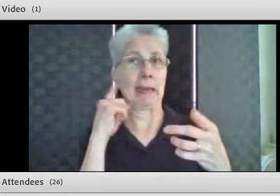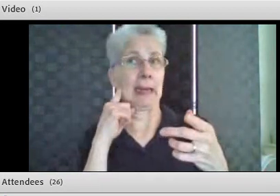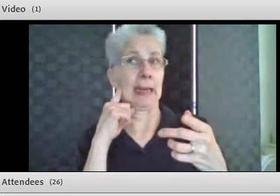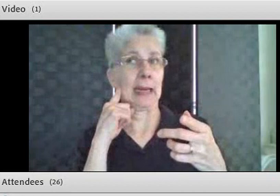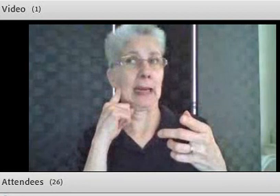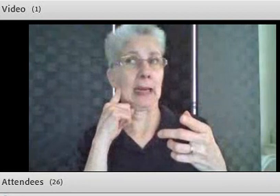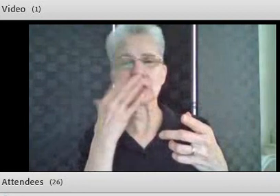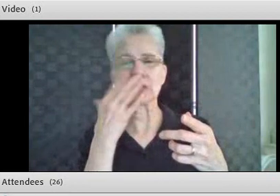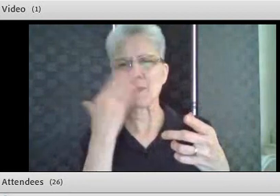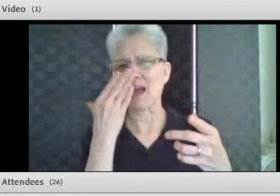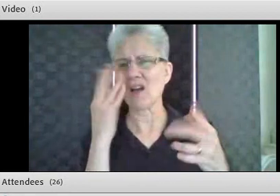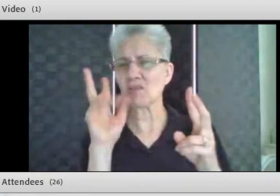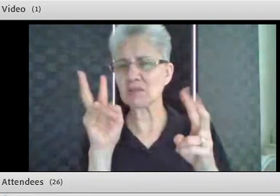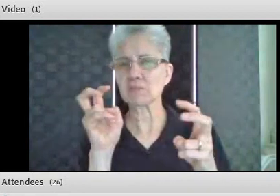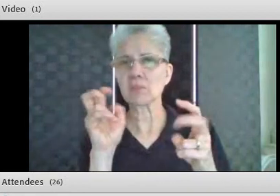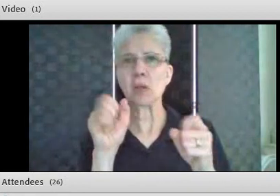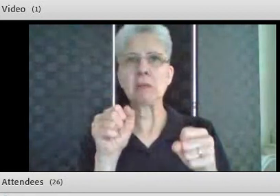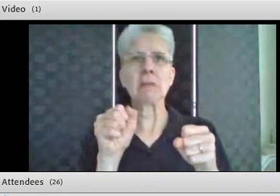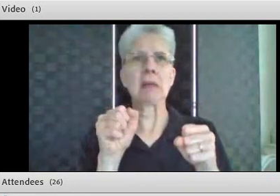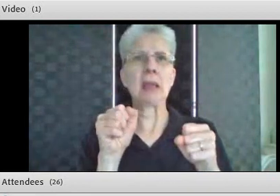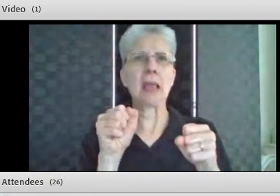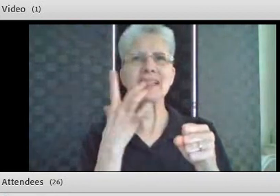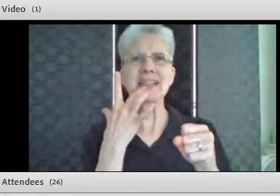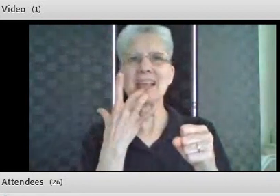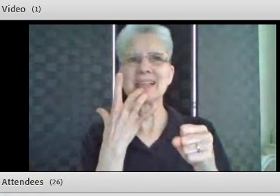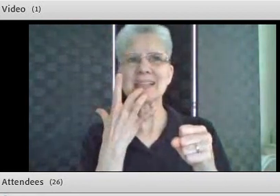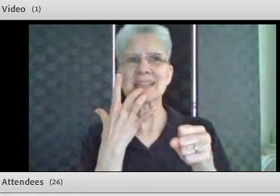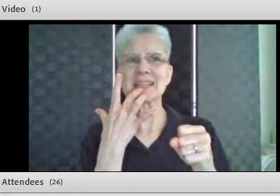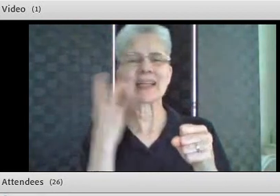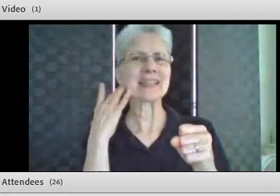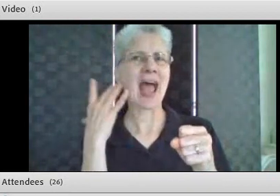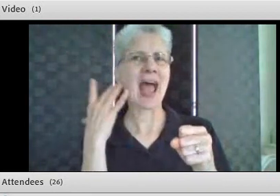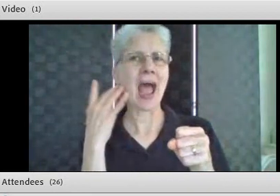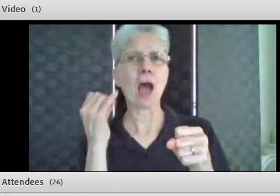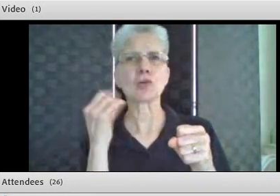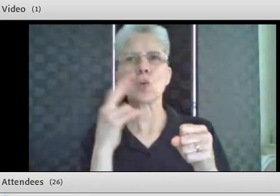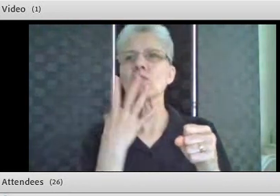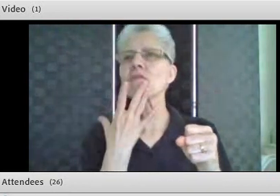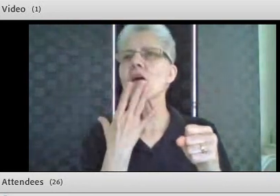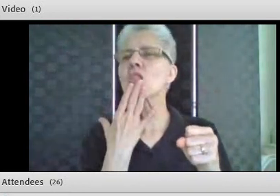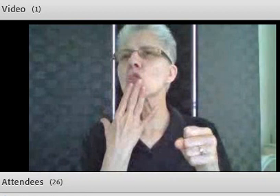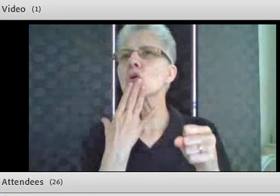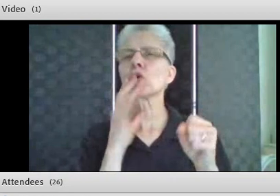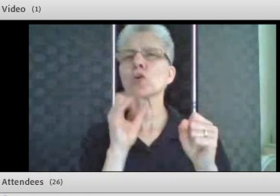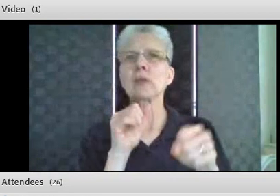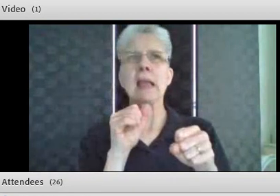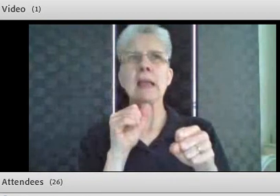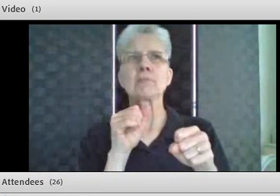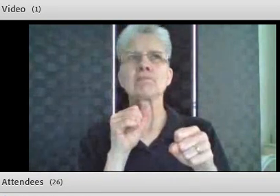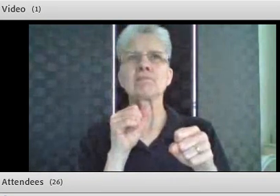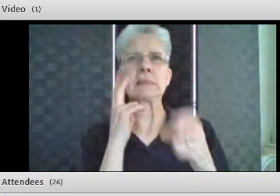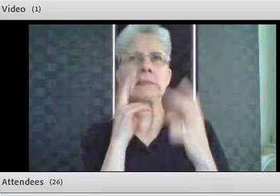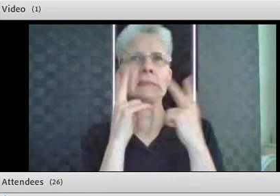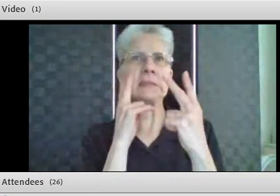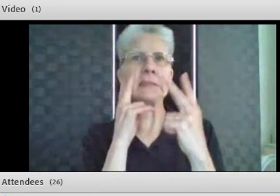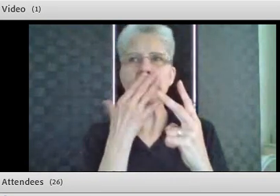is the sensory wires in your brain are crossed. There's a lot of different ways that this can go. You can hear smells.